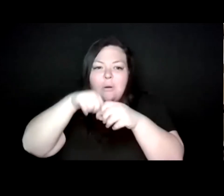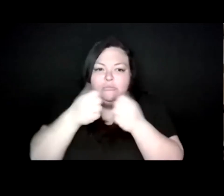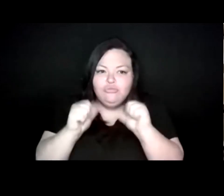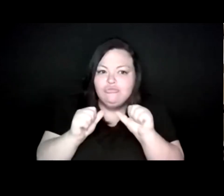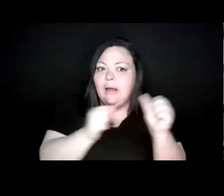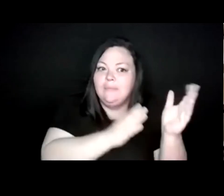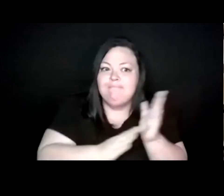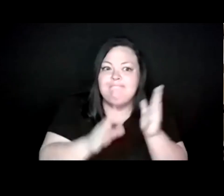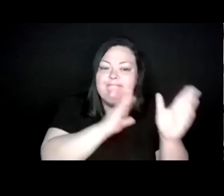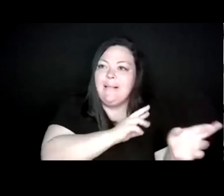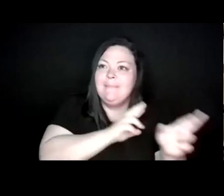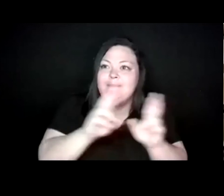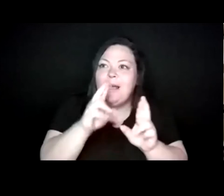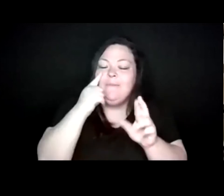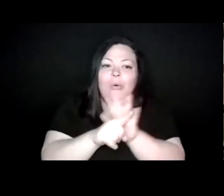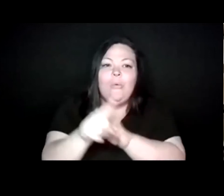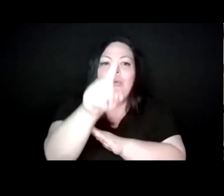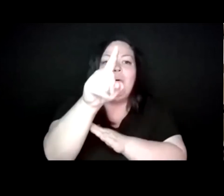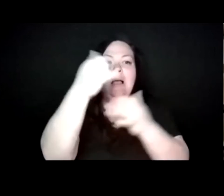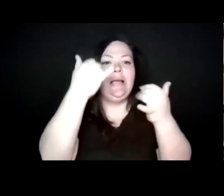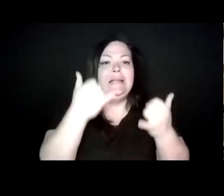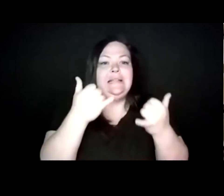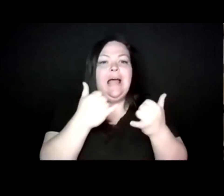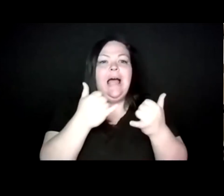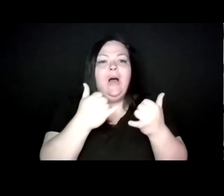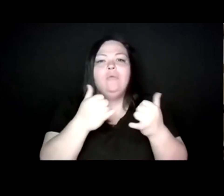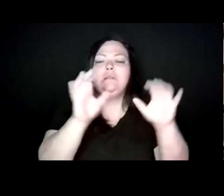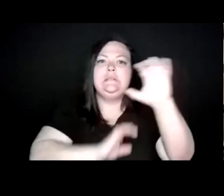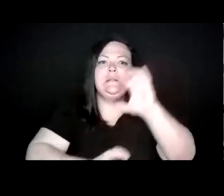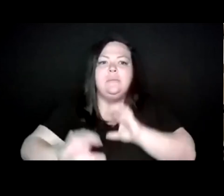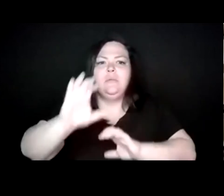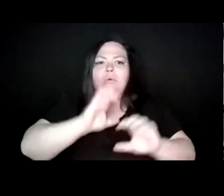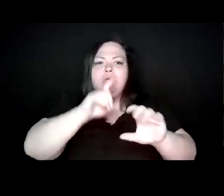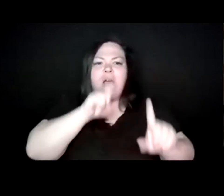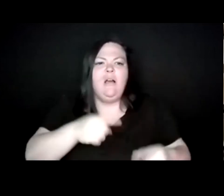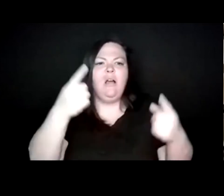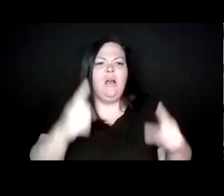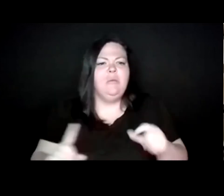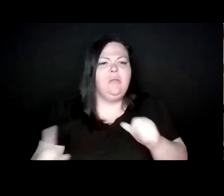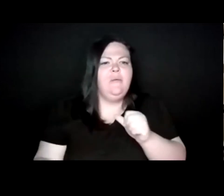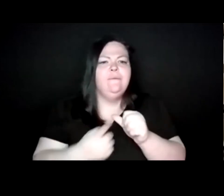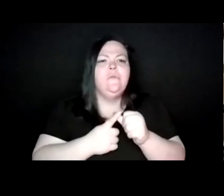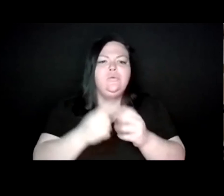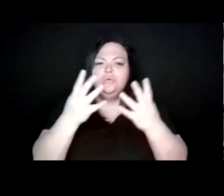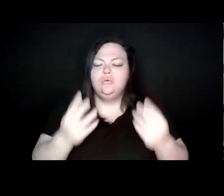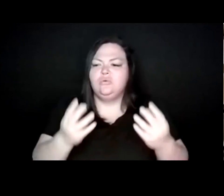Now she moves through chemical reaction,/ the first soft robot taking to the sea, while/